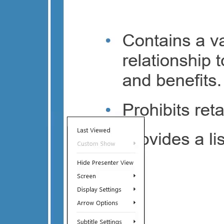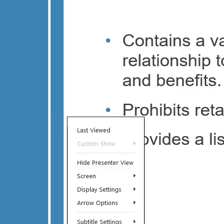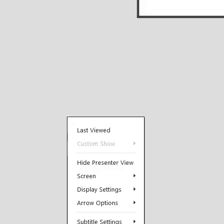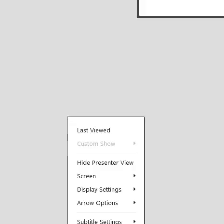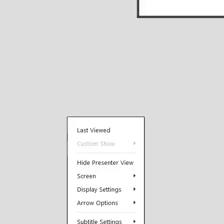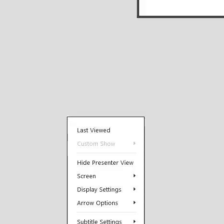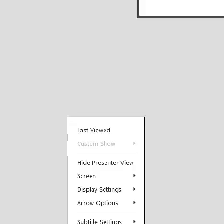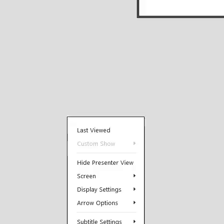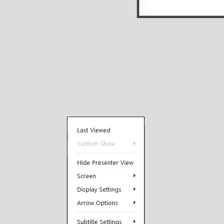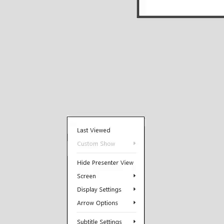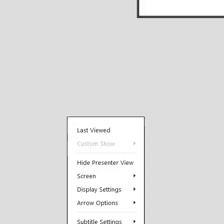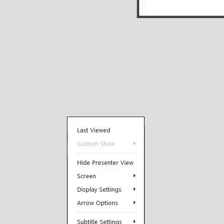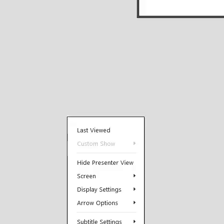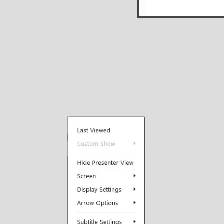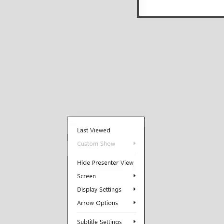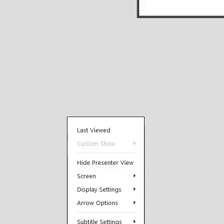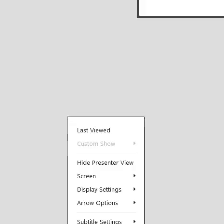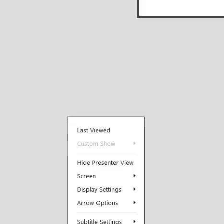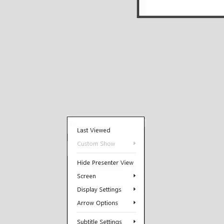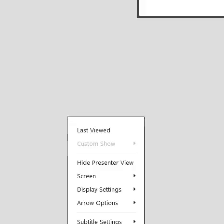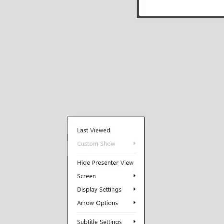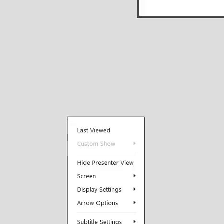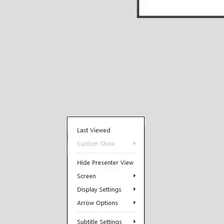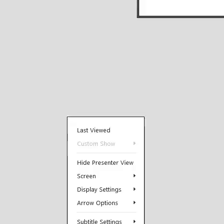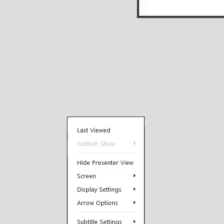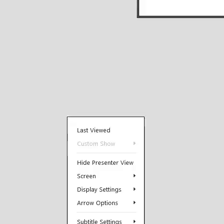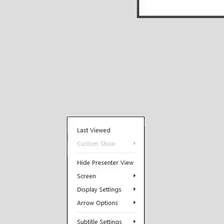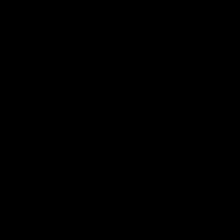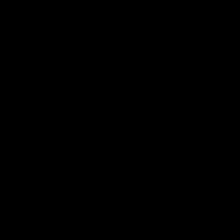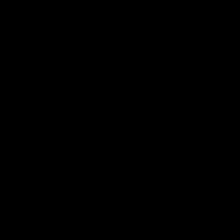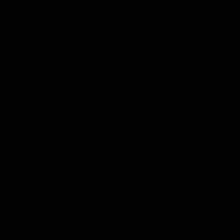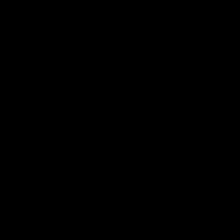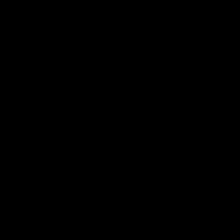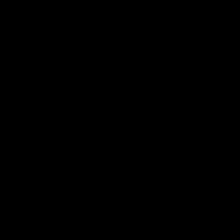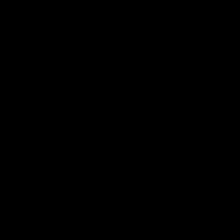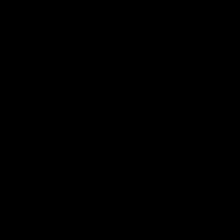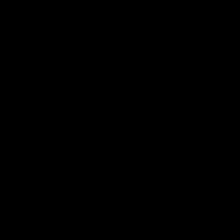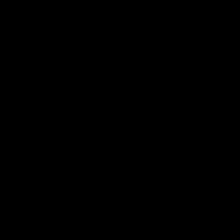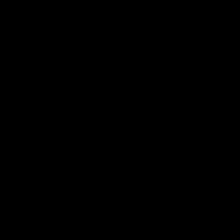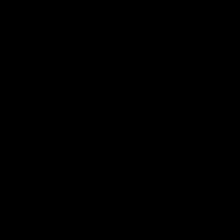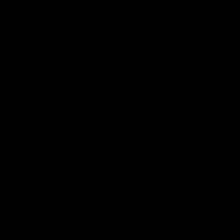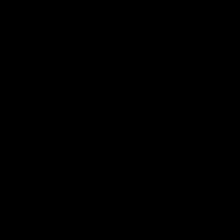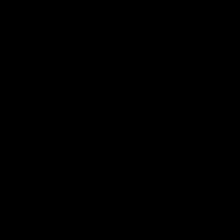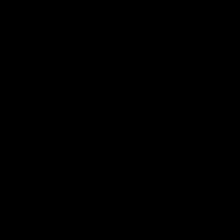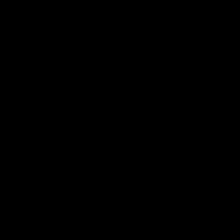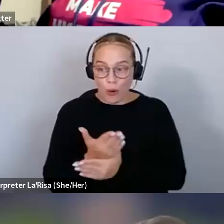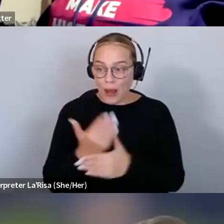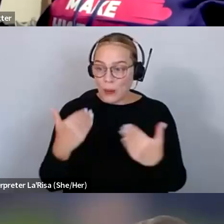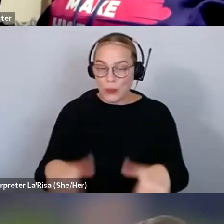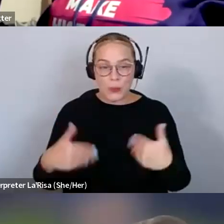who is actively using and is an alcoholic or drug addict cannot be covered